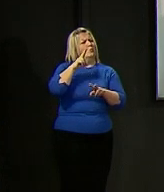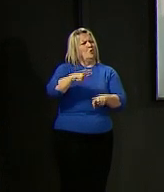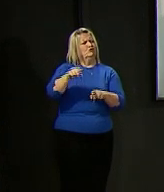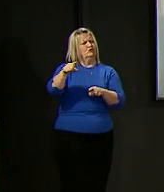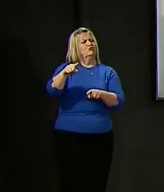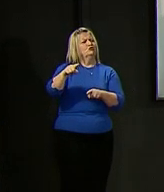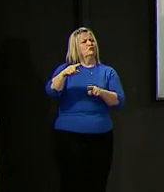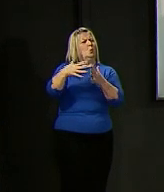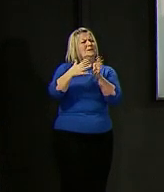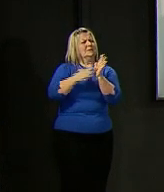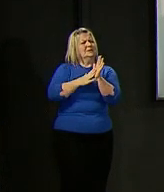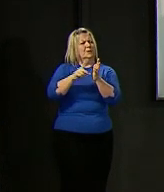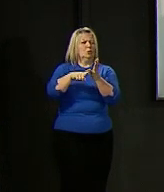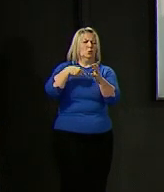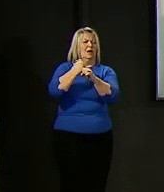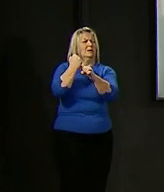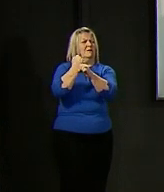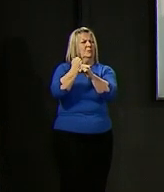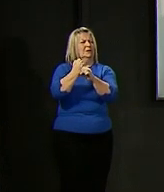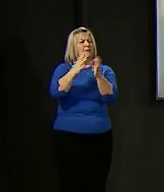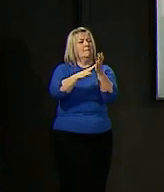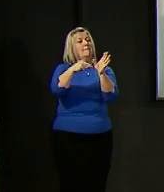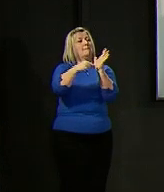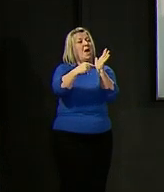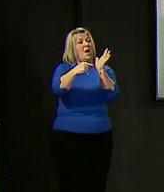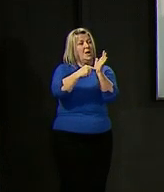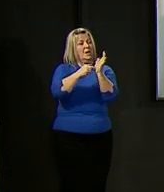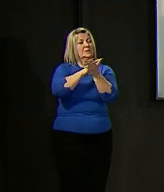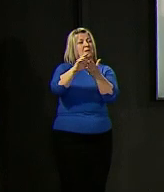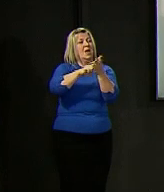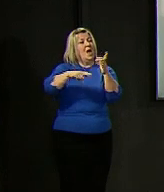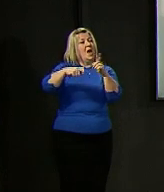thousand people at D included Glasgow University was involved in that that you